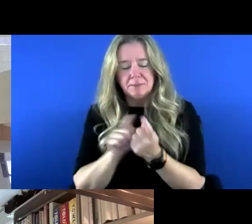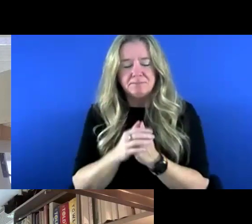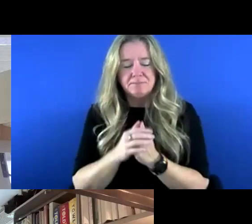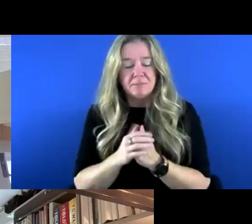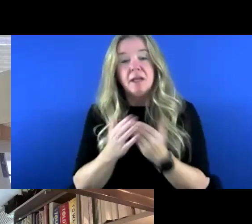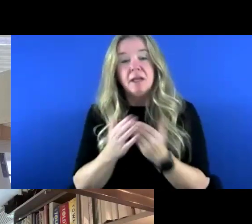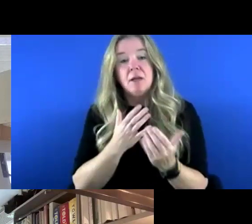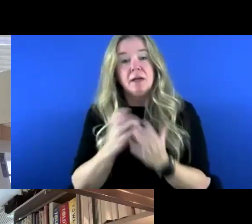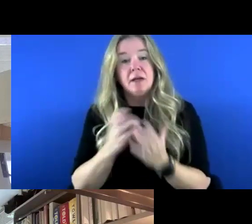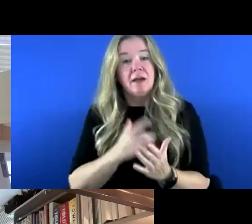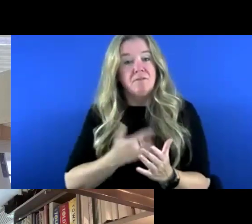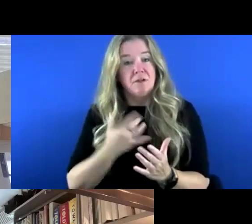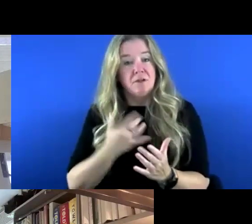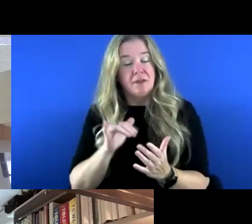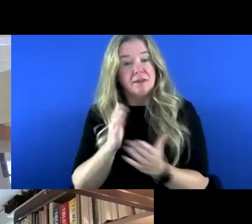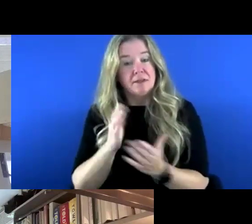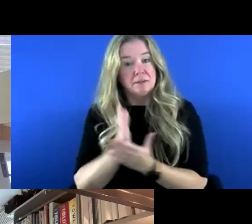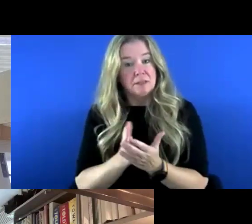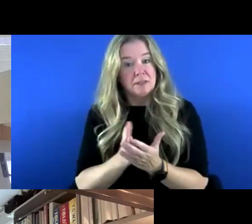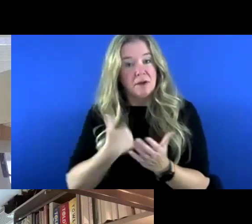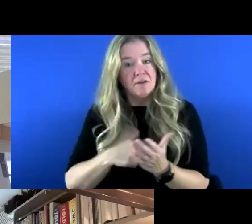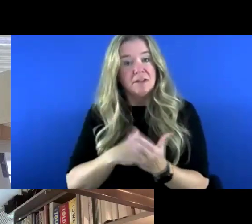I feel like some of us have had training